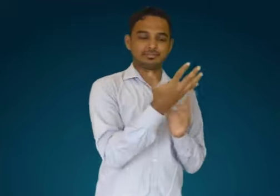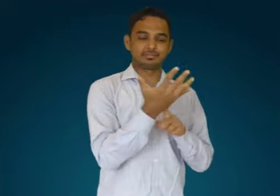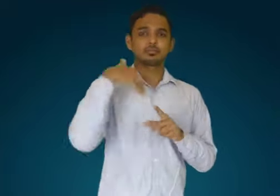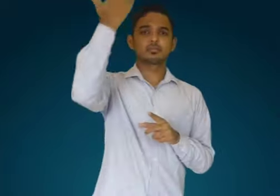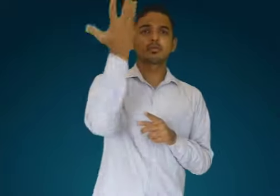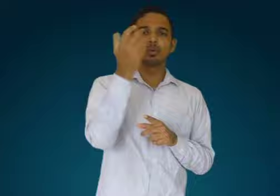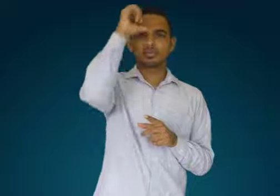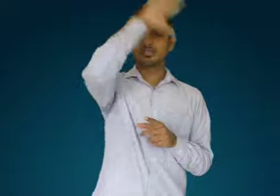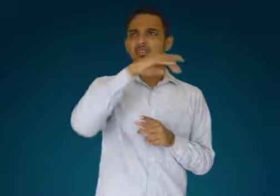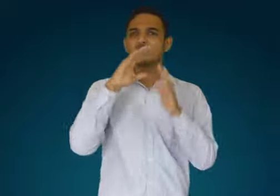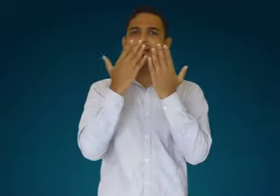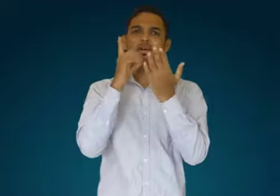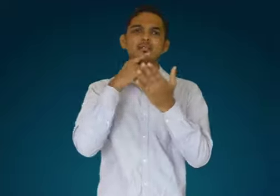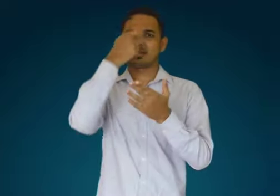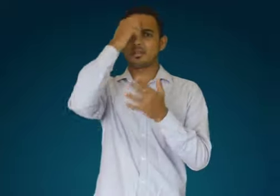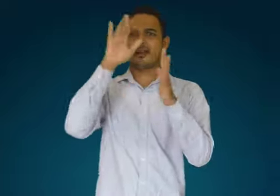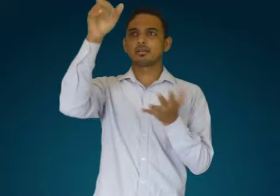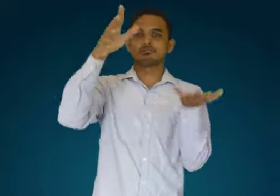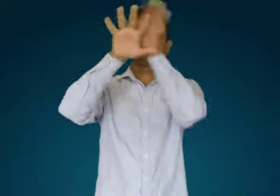the past two years the p2p dm project has made